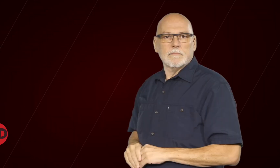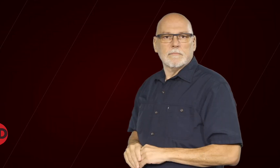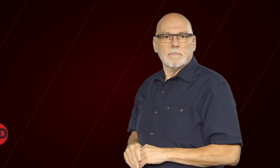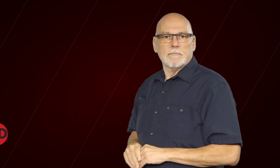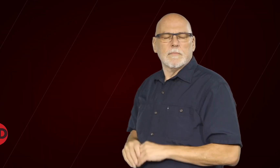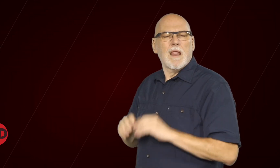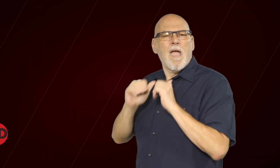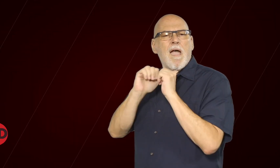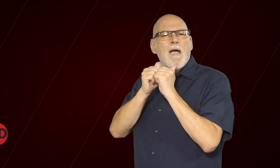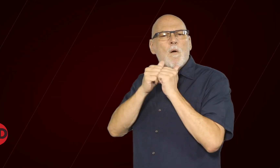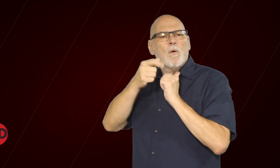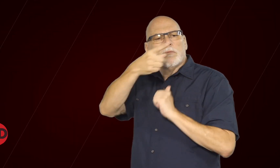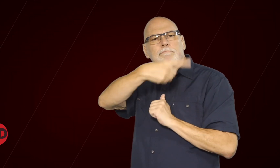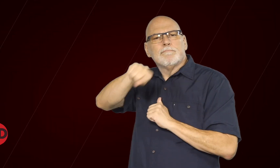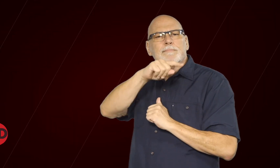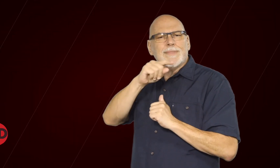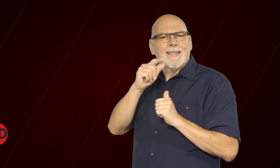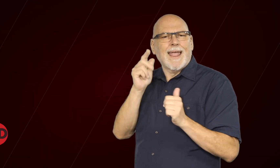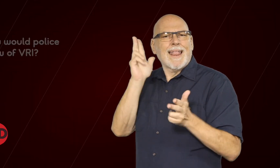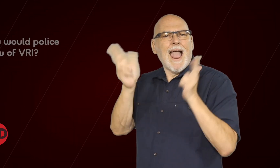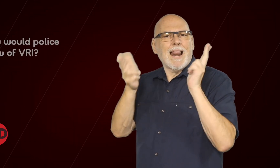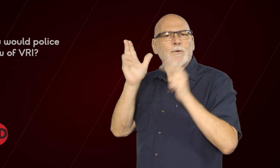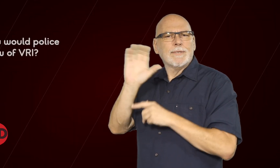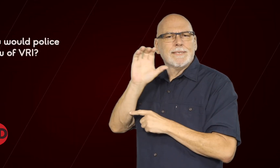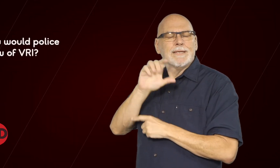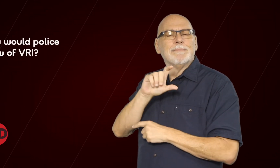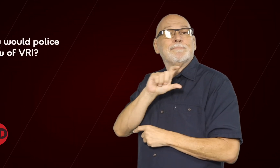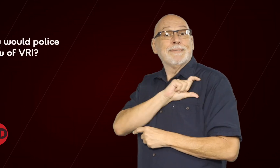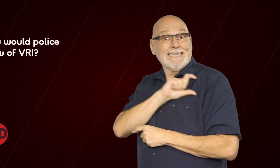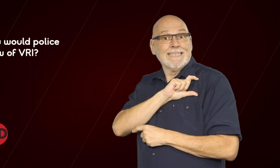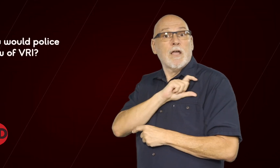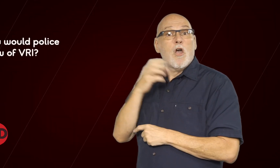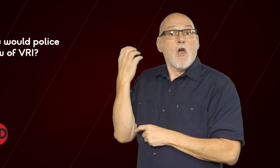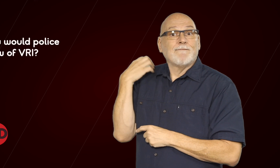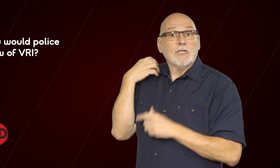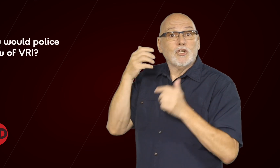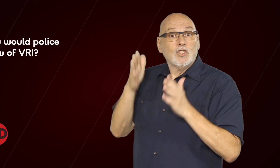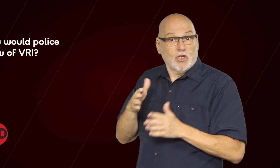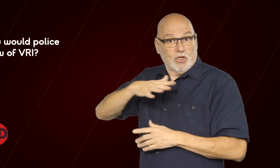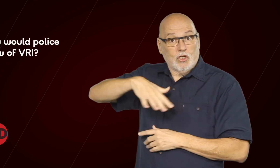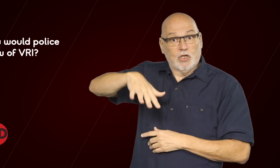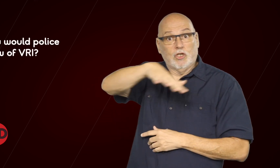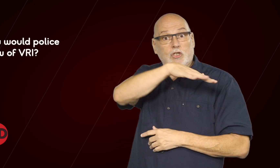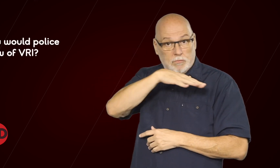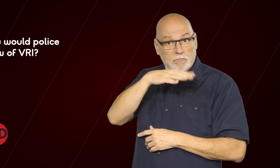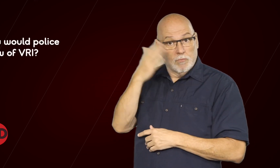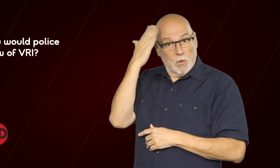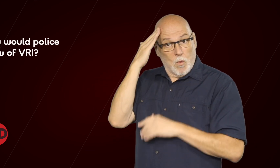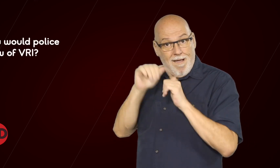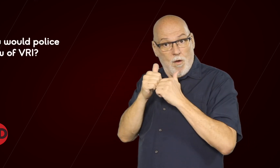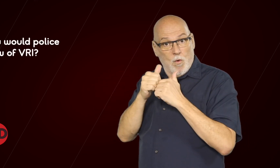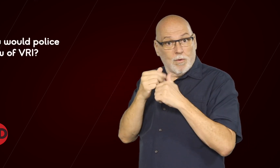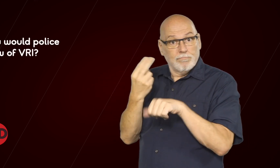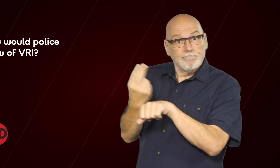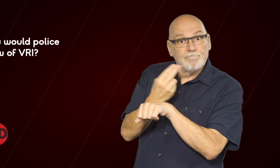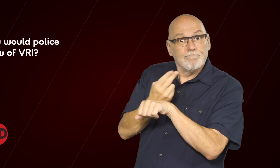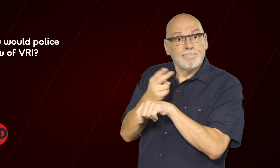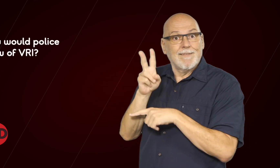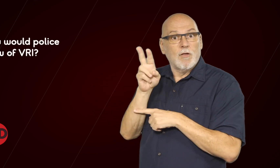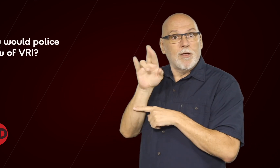[ANSELMO]: How would Calgary police officers know of the availability